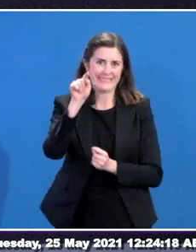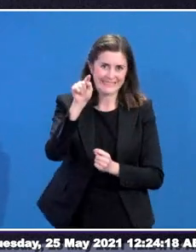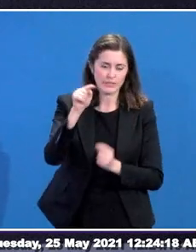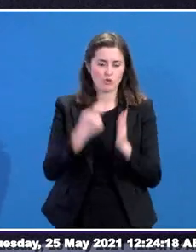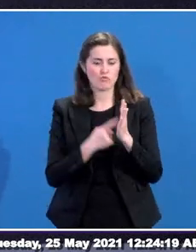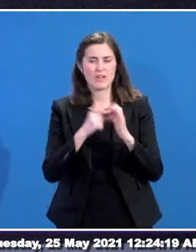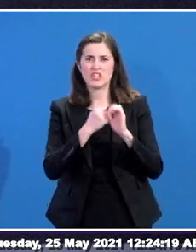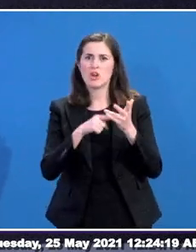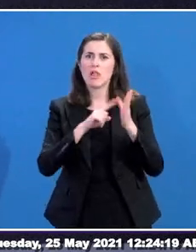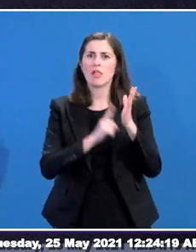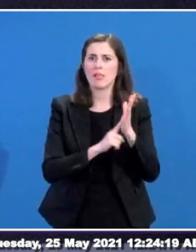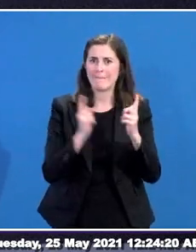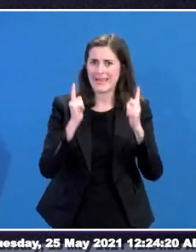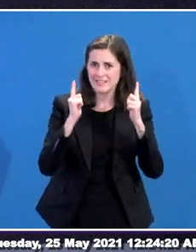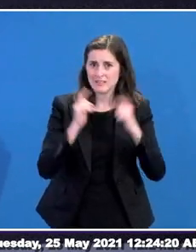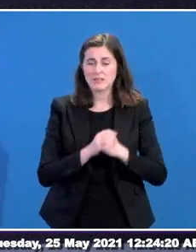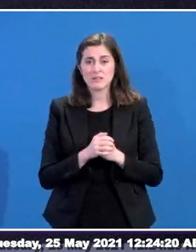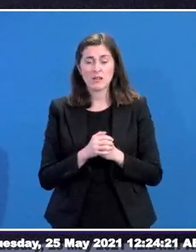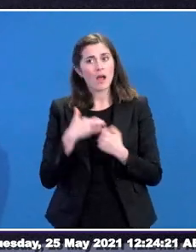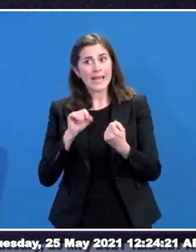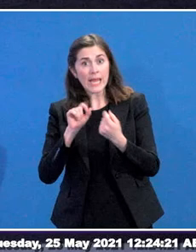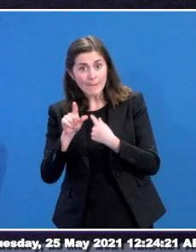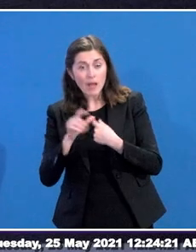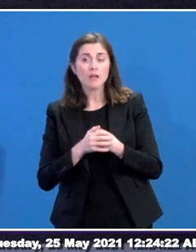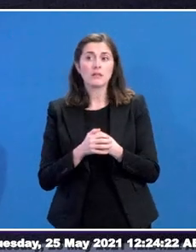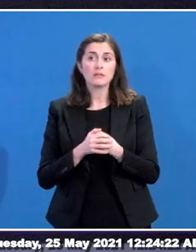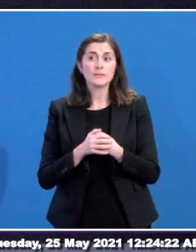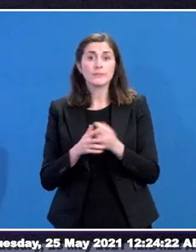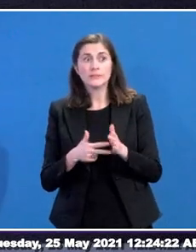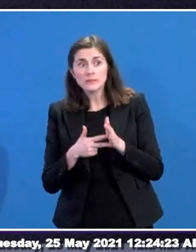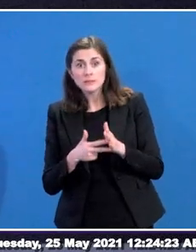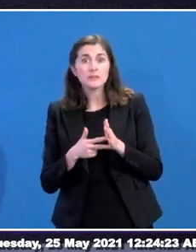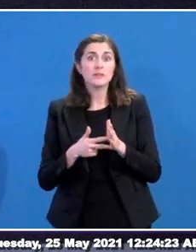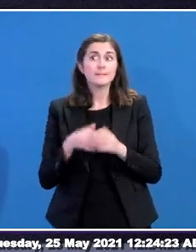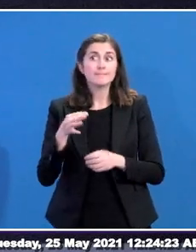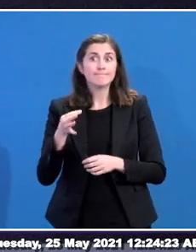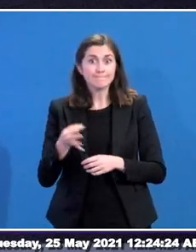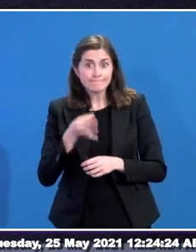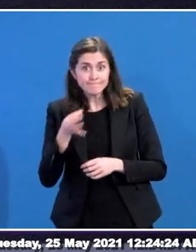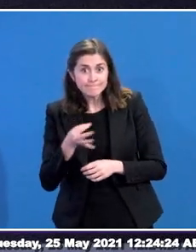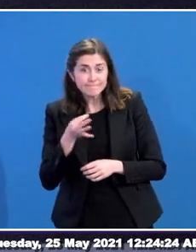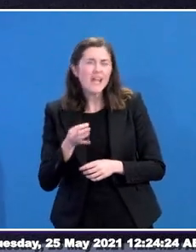you know, you would wait to hear back and every now and again you would, we would get an email that "we are going to follow this up"